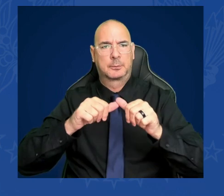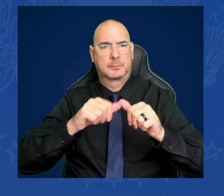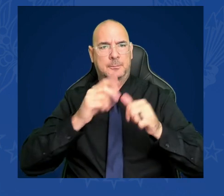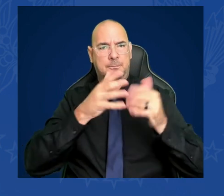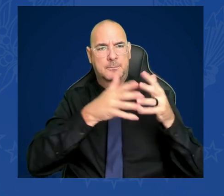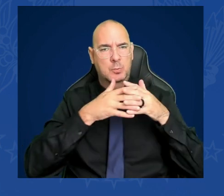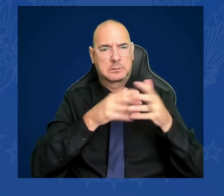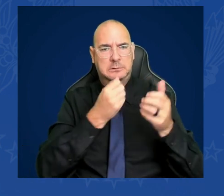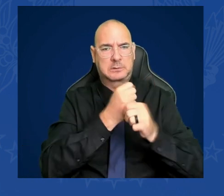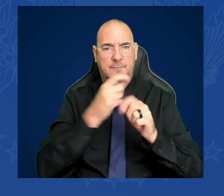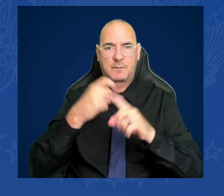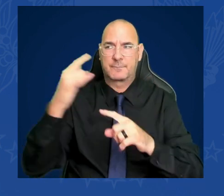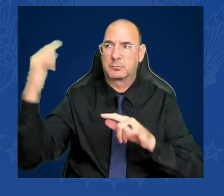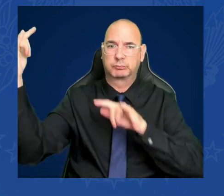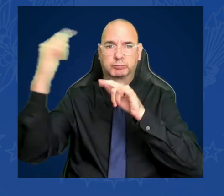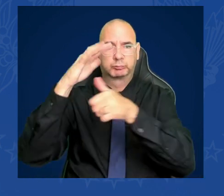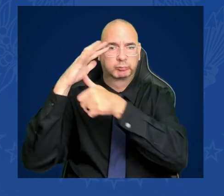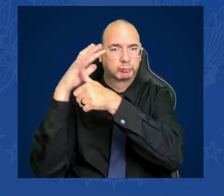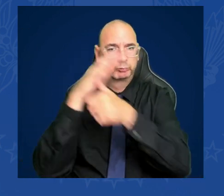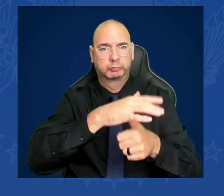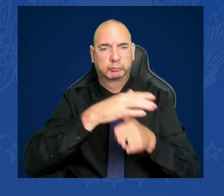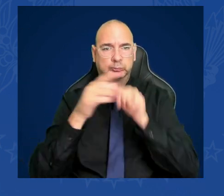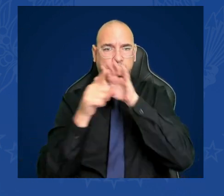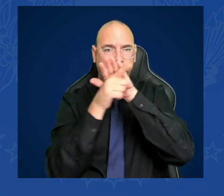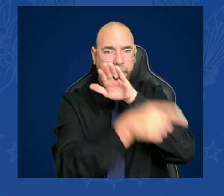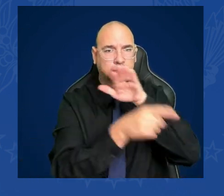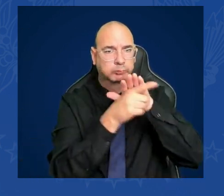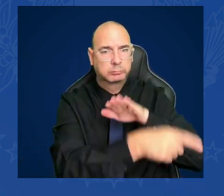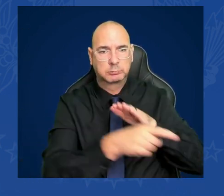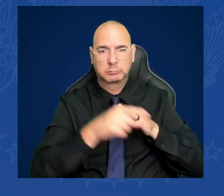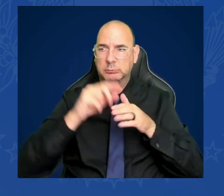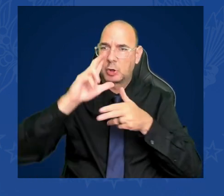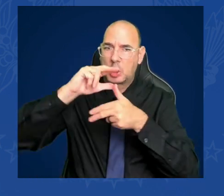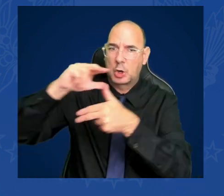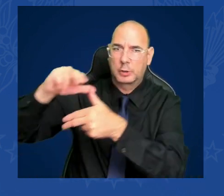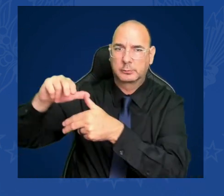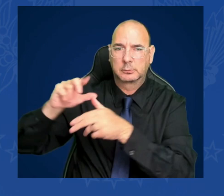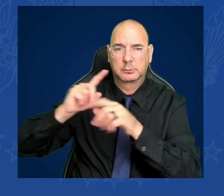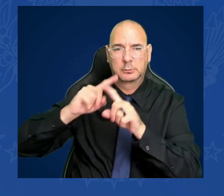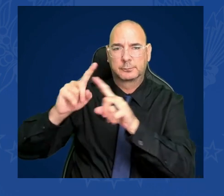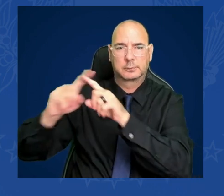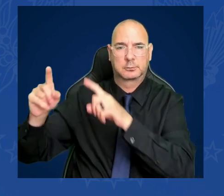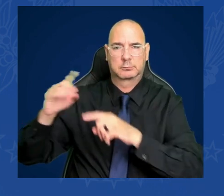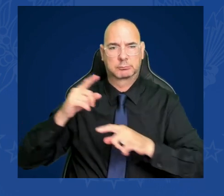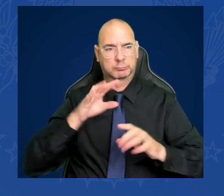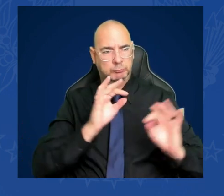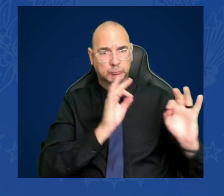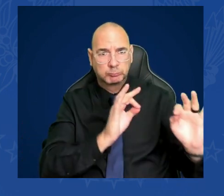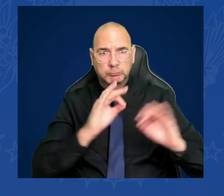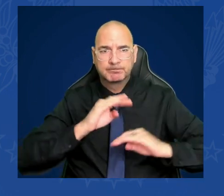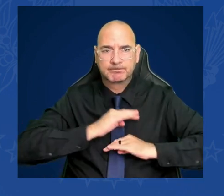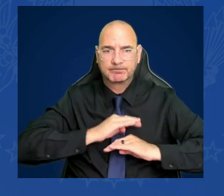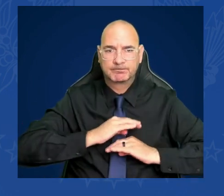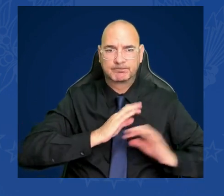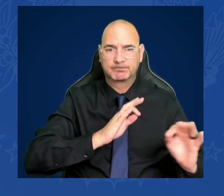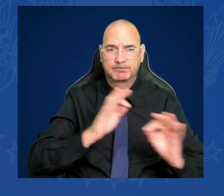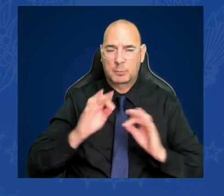to execute our missions. We cannot leave out the pilots. You are all a part of the long blue line.